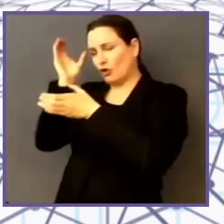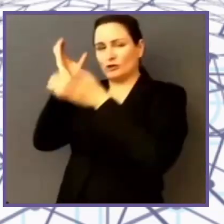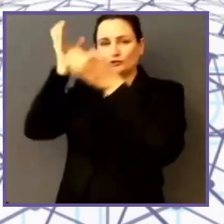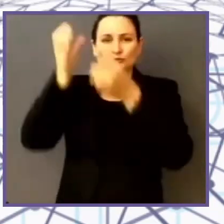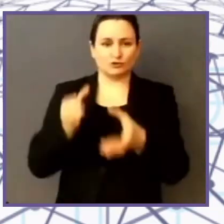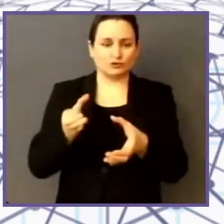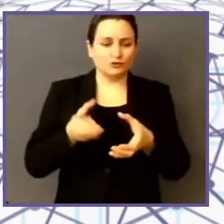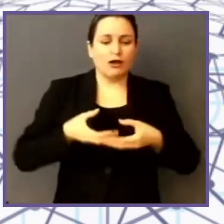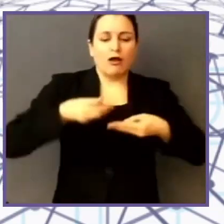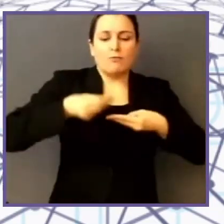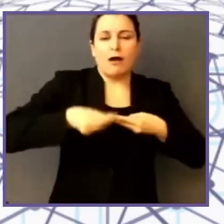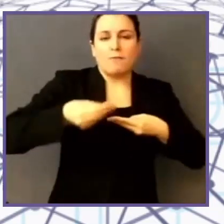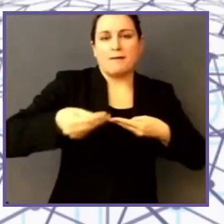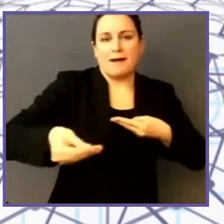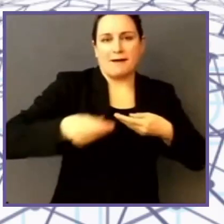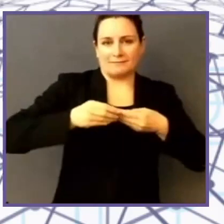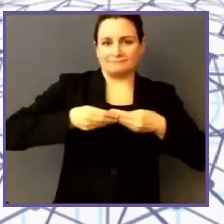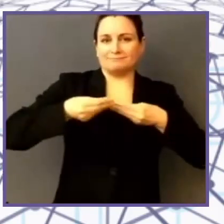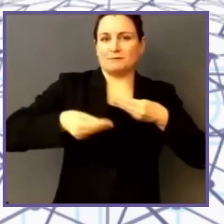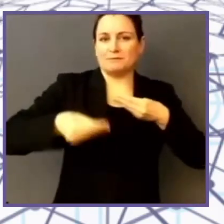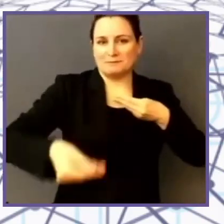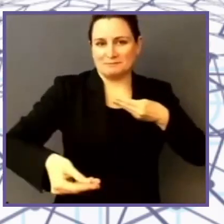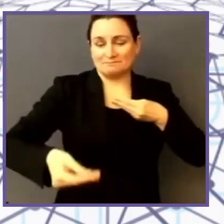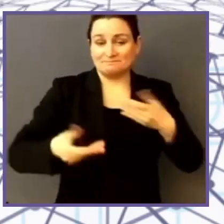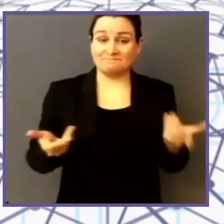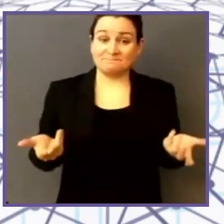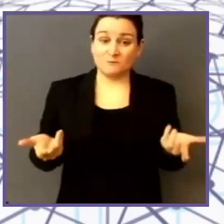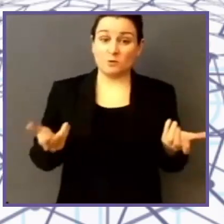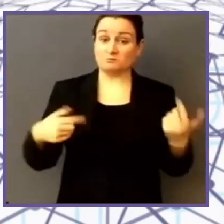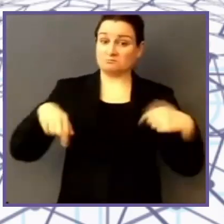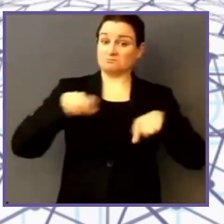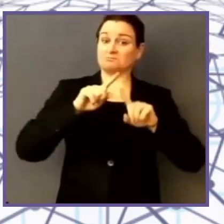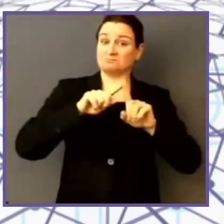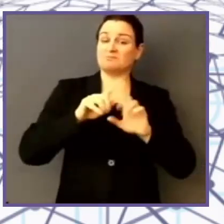How can storytelling serve as a catalyst for self advocacy, not only for the right to have